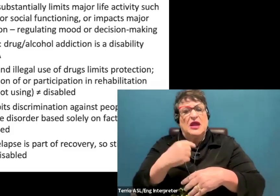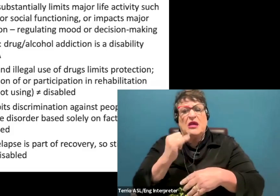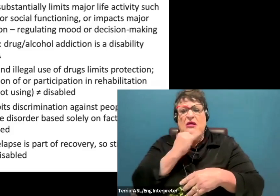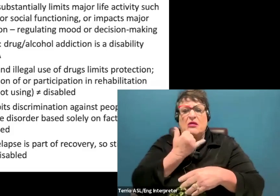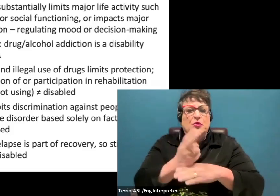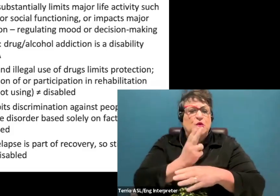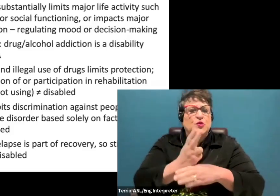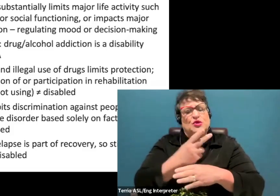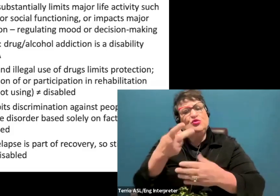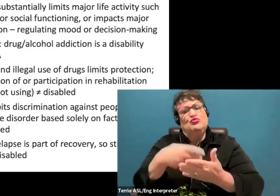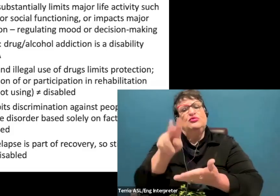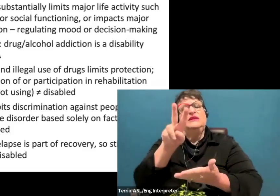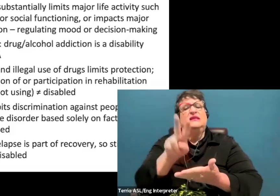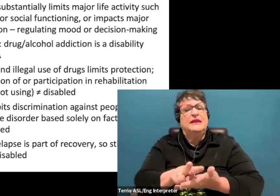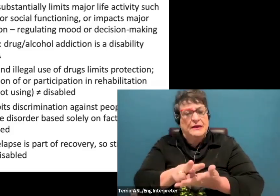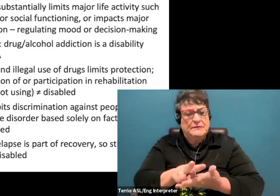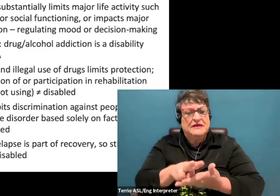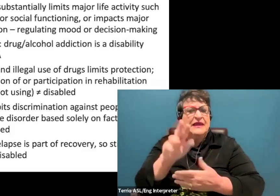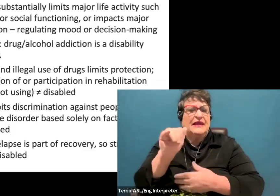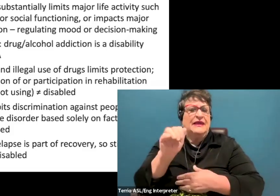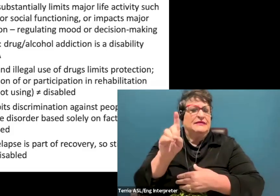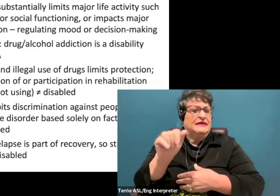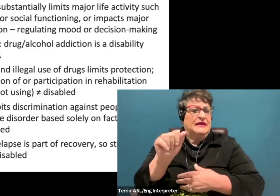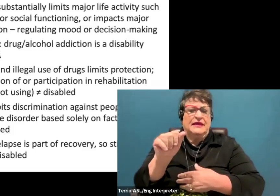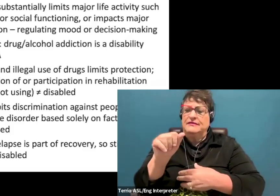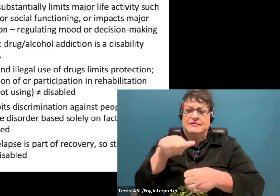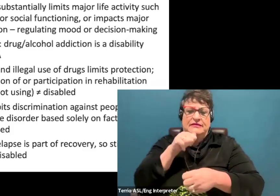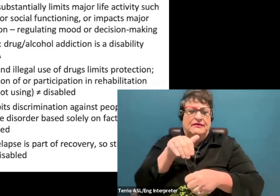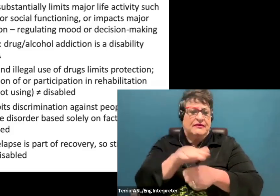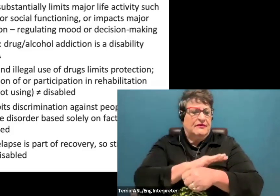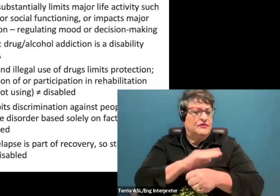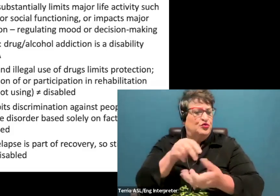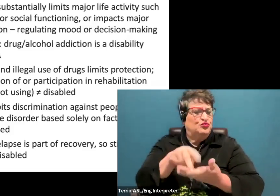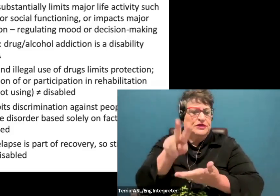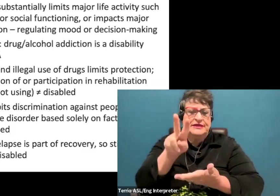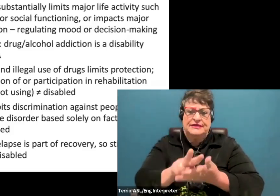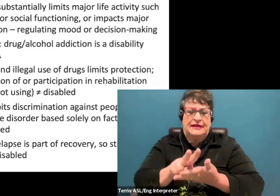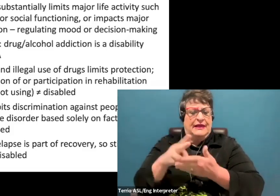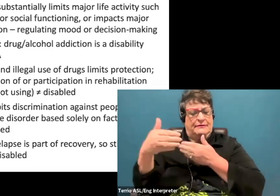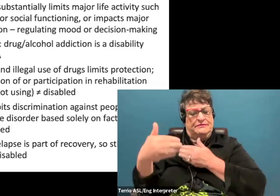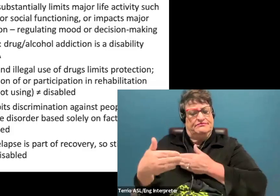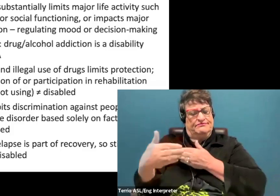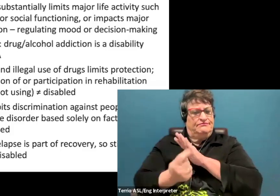ADA doesn't cover it once that relapse happens. Next slide, please.